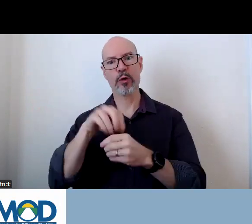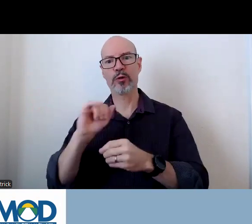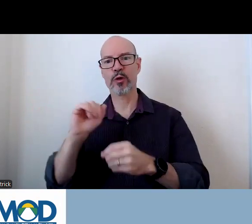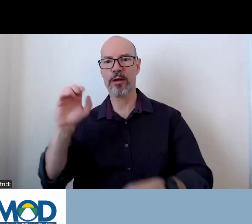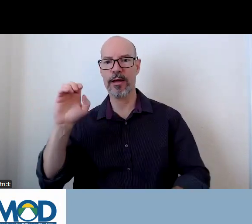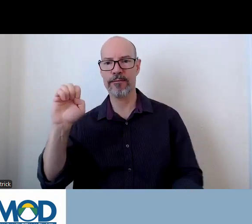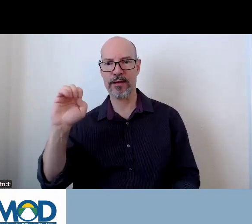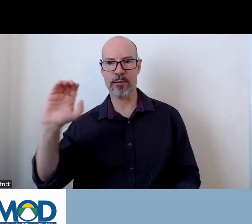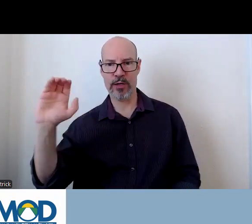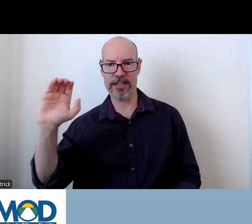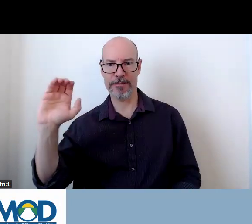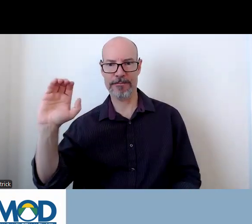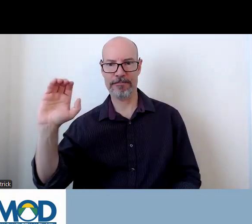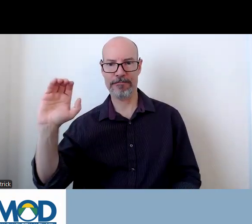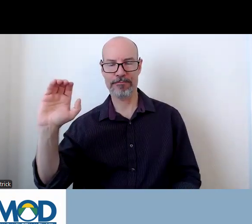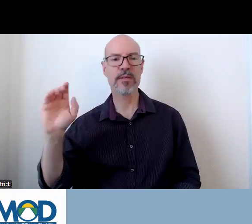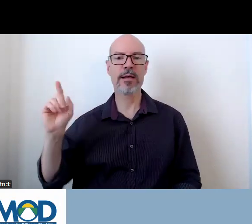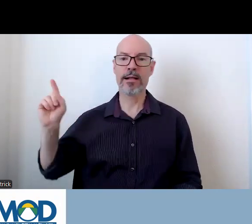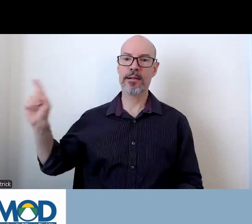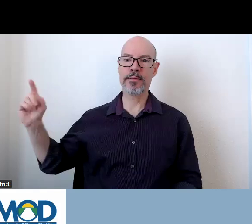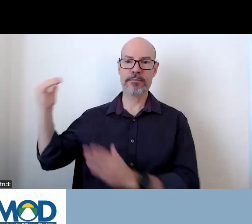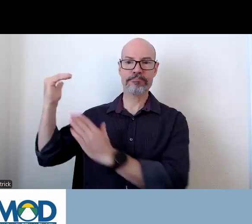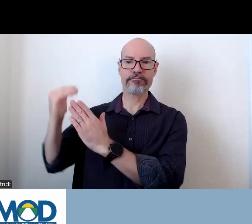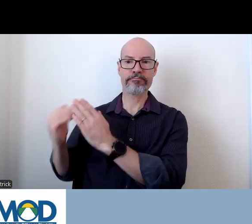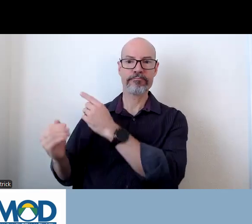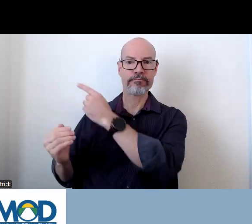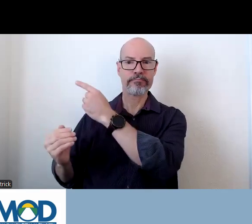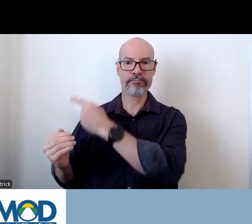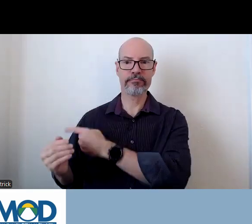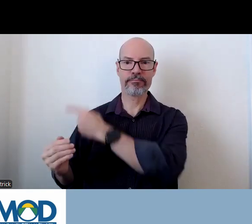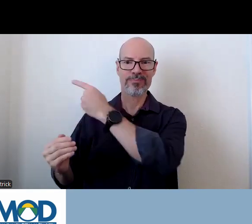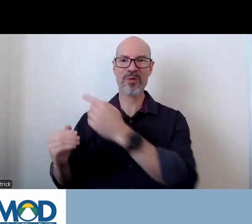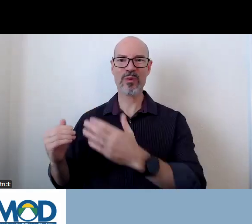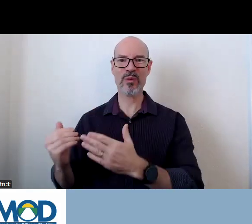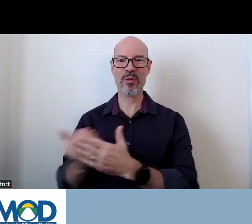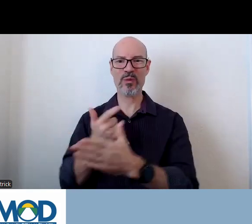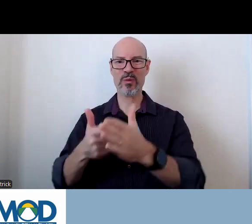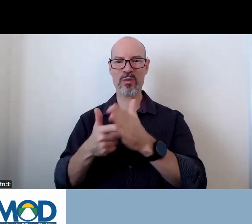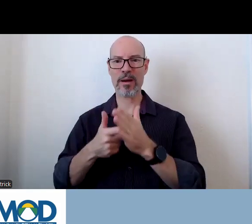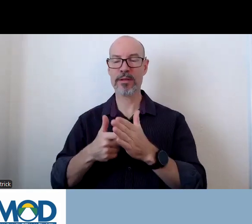So, this slide outlines the new requirements for digital accessibility set by the